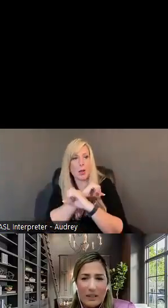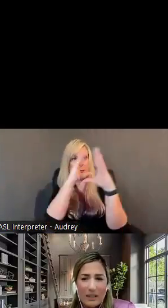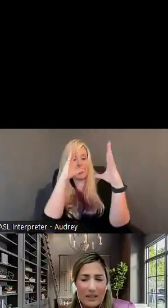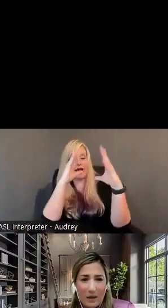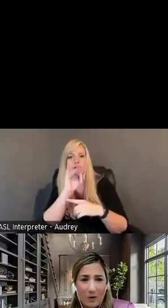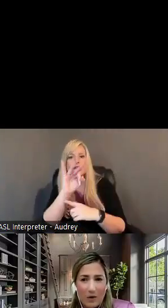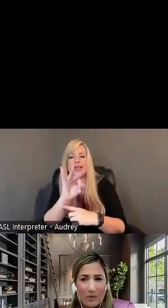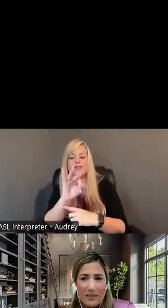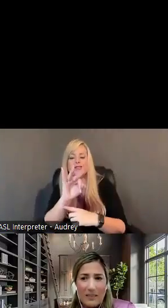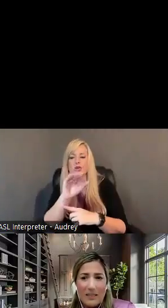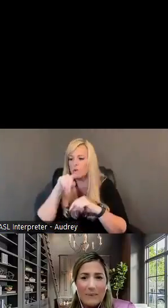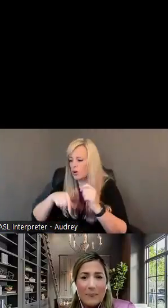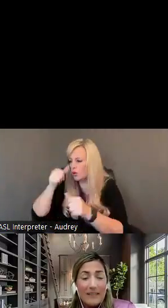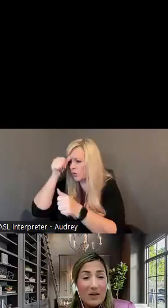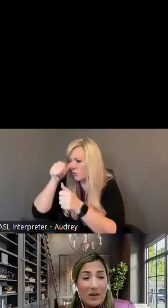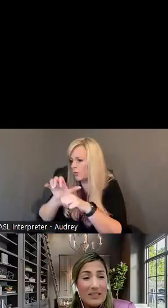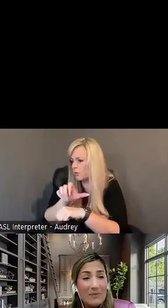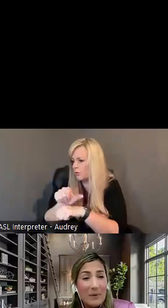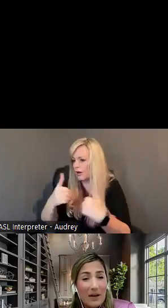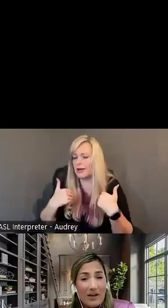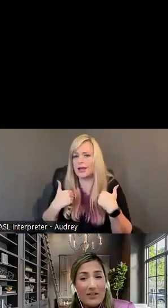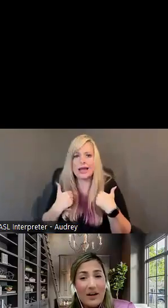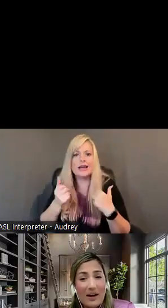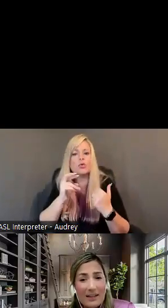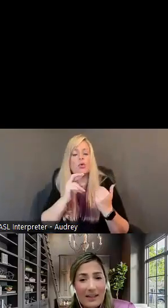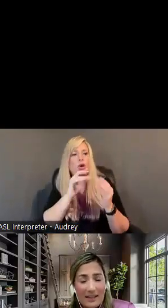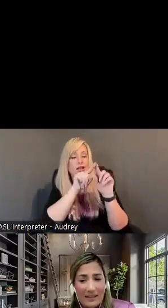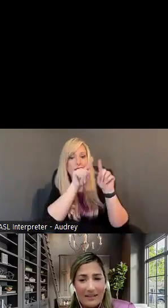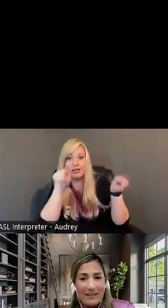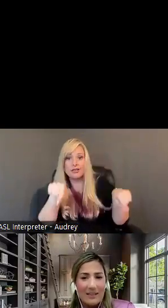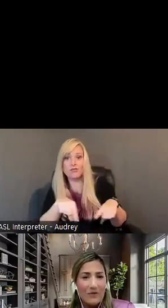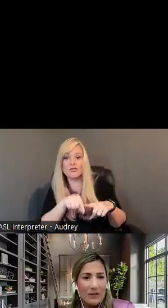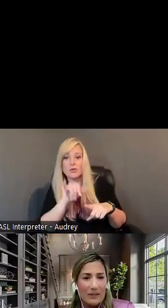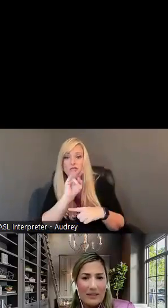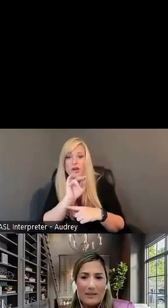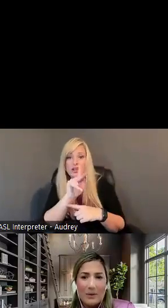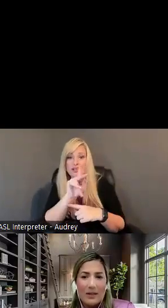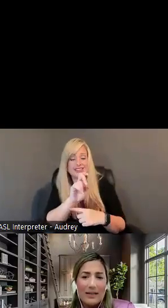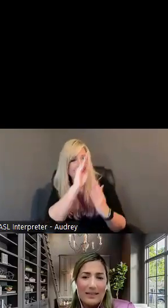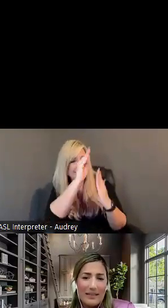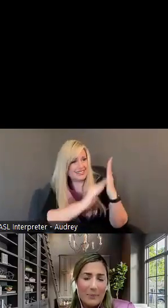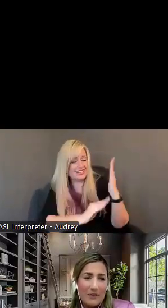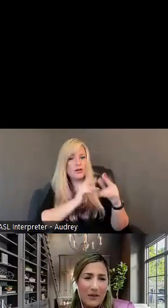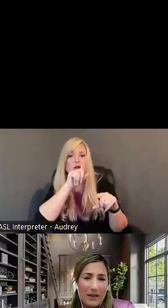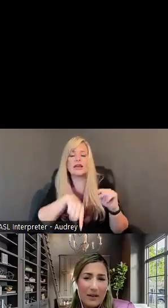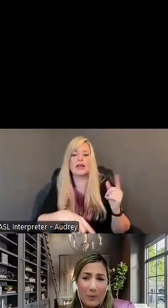intake forms. These cognitive barriers highlight the need for accessible adaptive healthcare